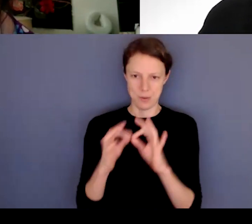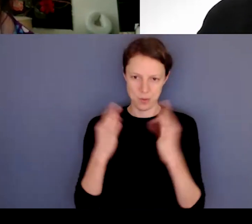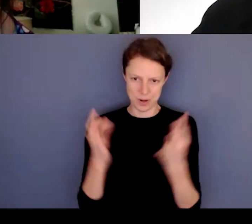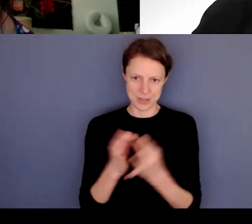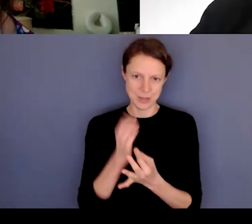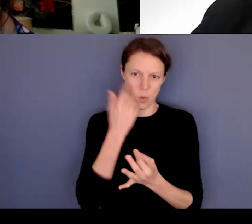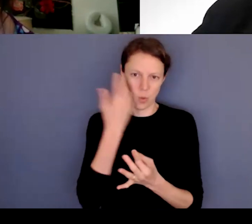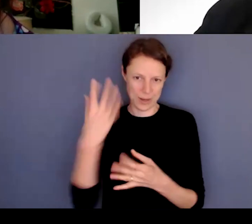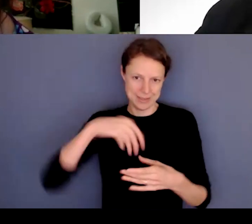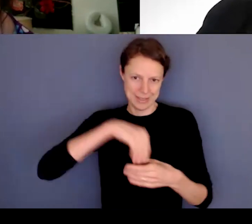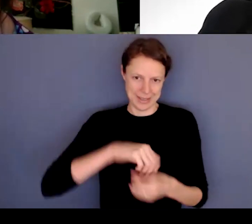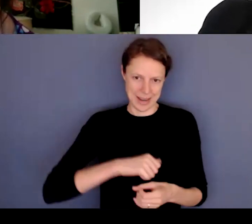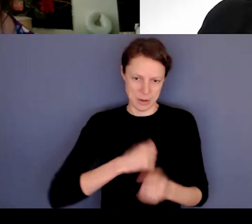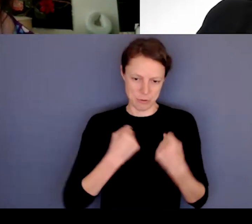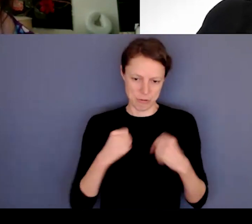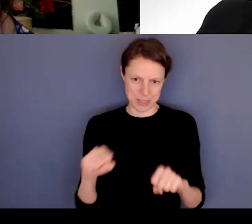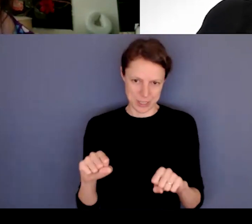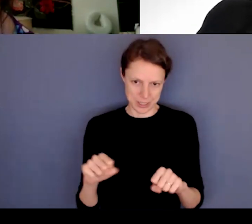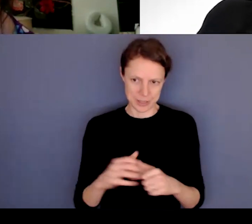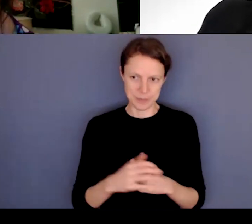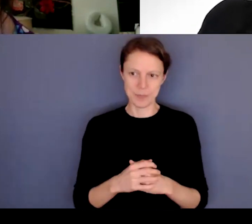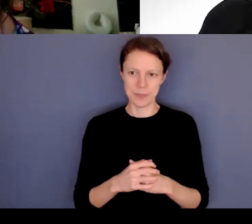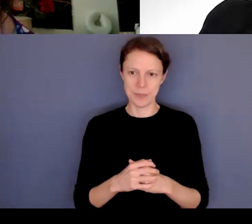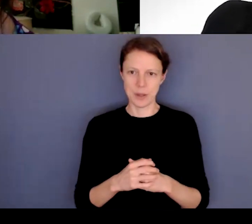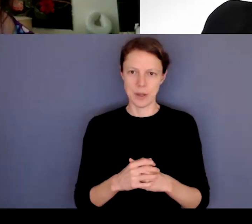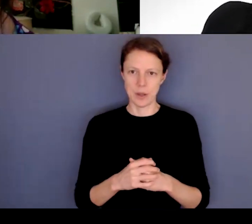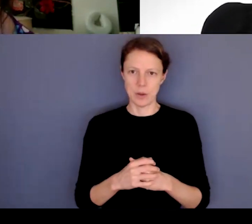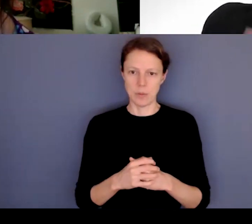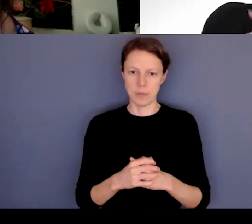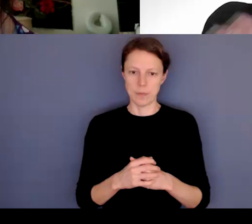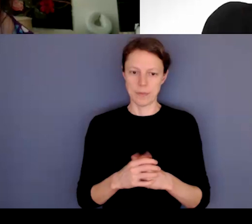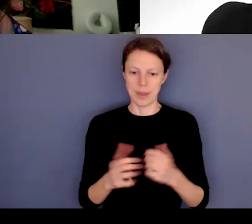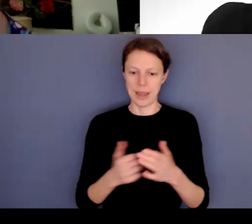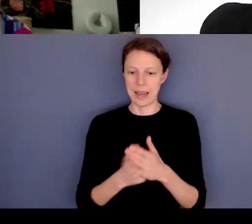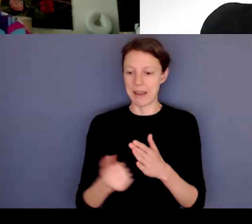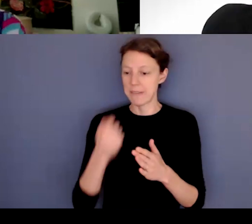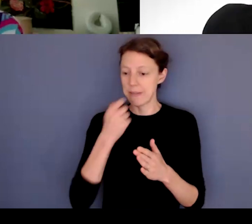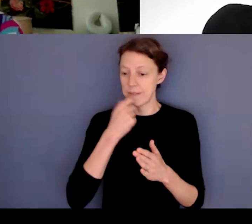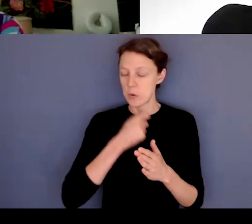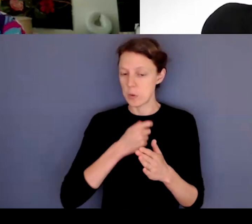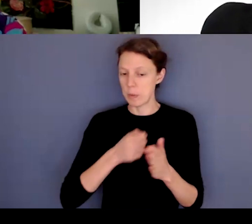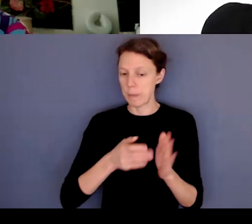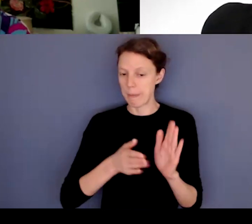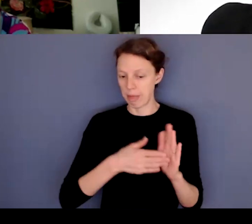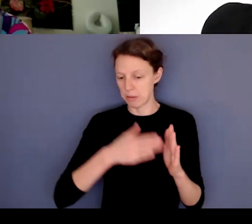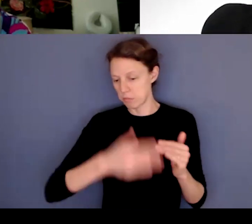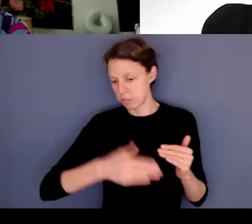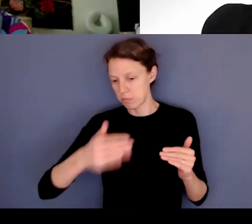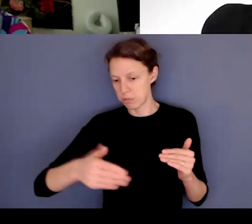the strategy. But we do analyse every couple of months, what's played really well, what hasn't played really well, and try and